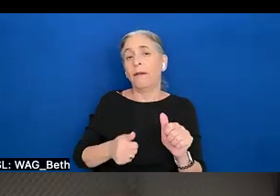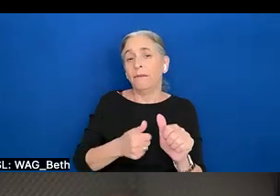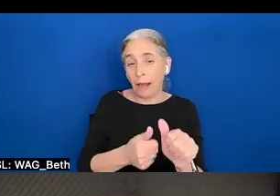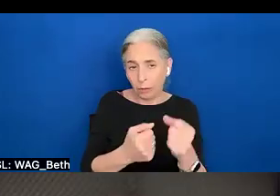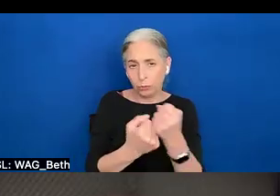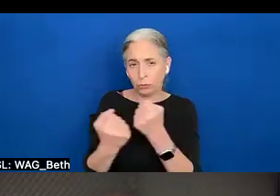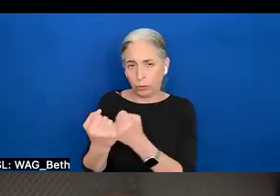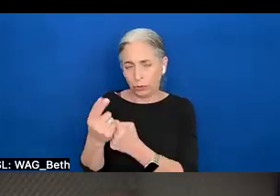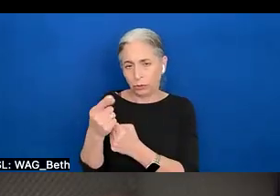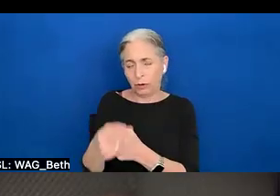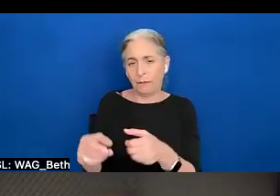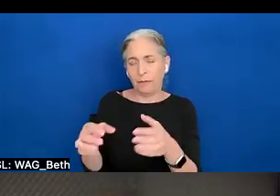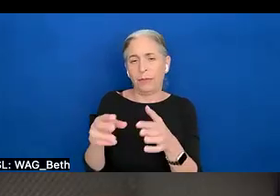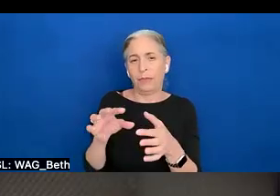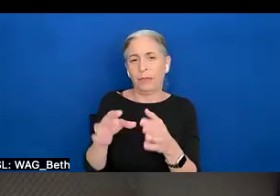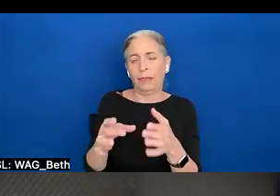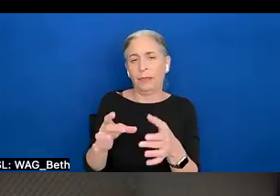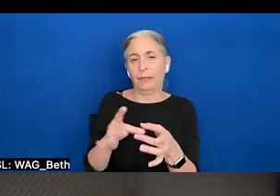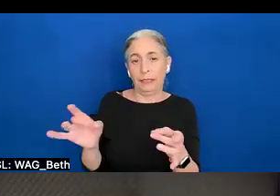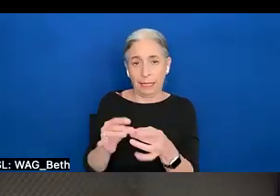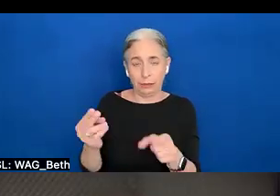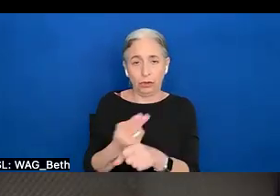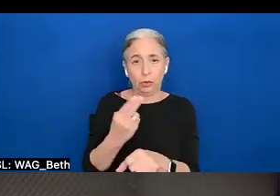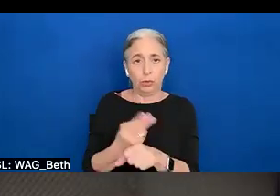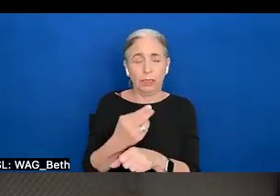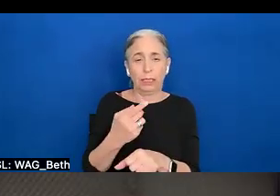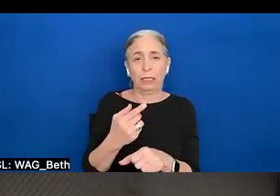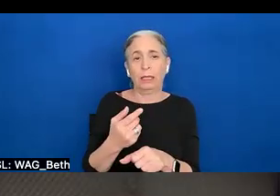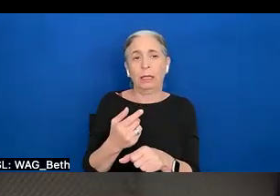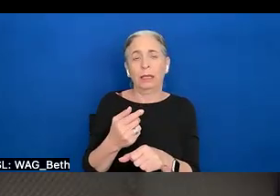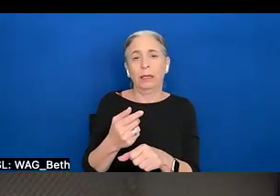gave to the document using the article panels, creating